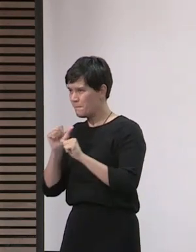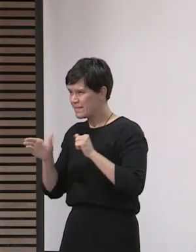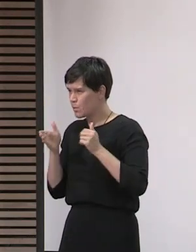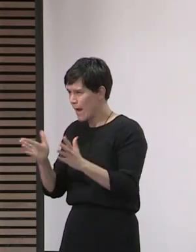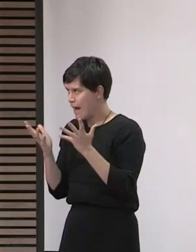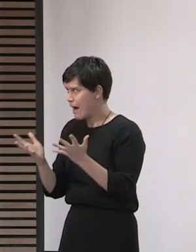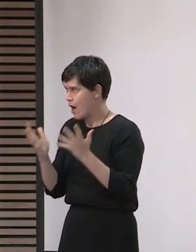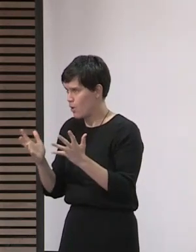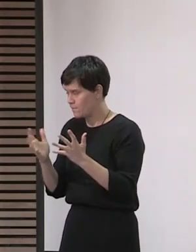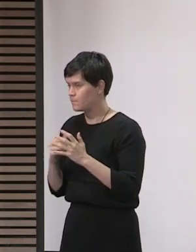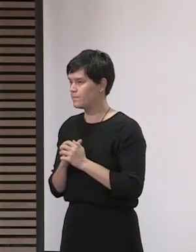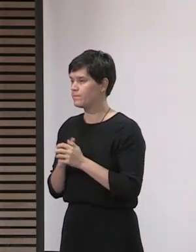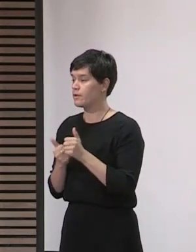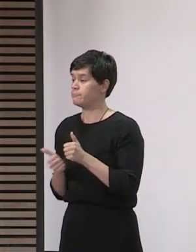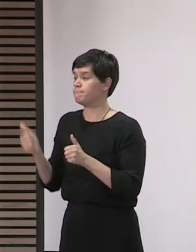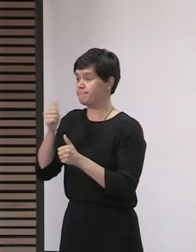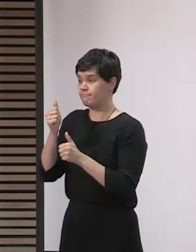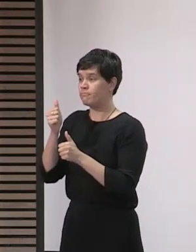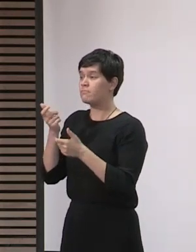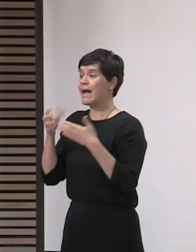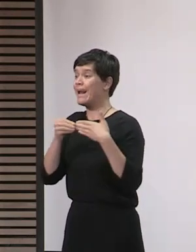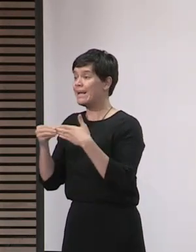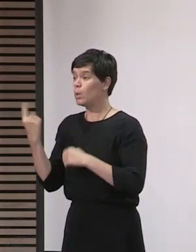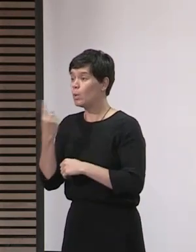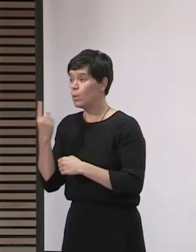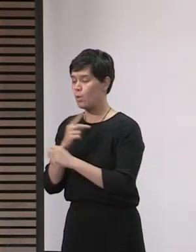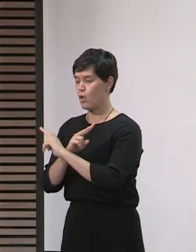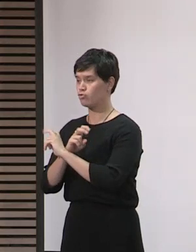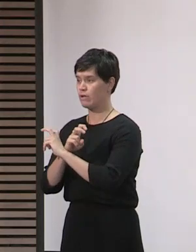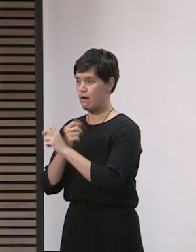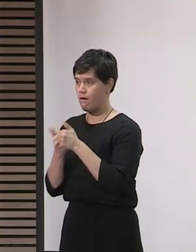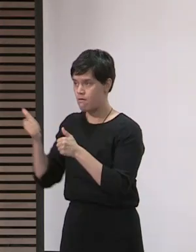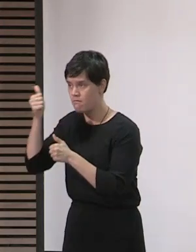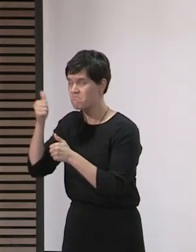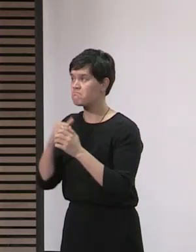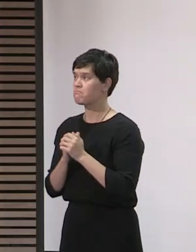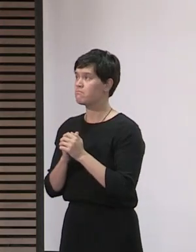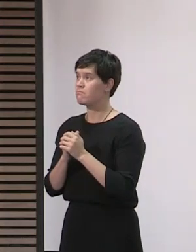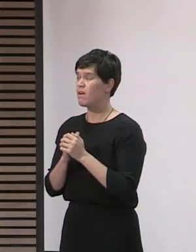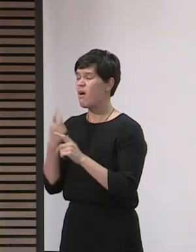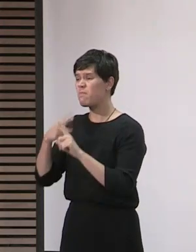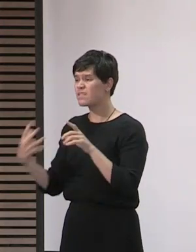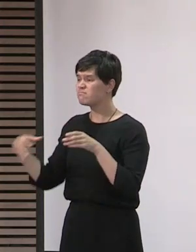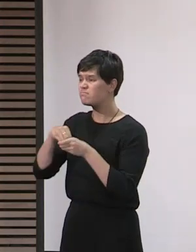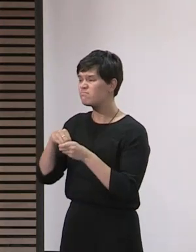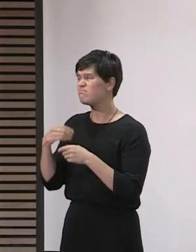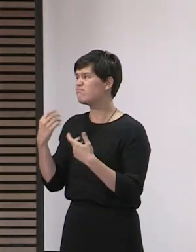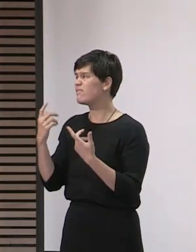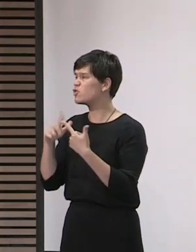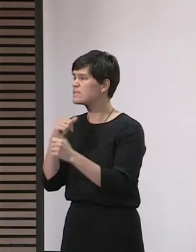begin to de-escalate restrictions. The call is hosted by the Austrian